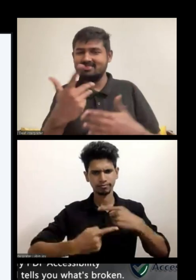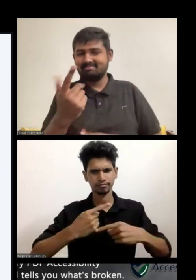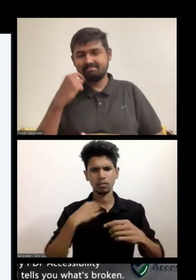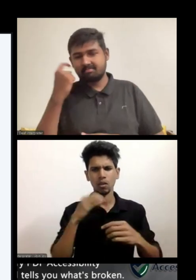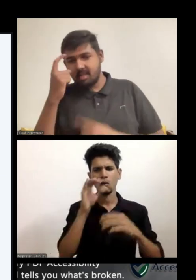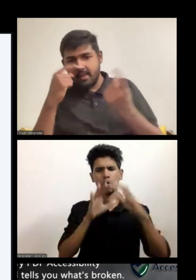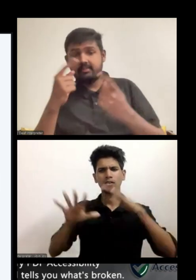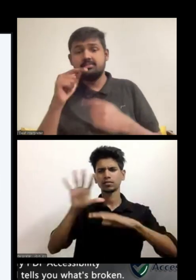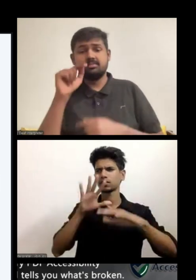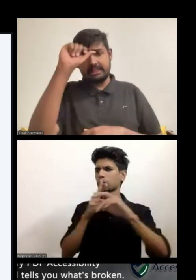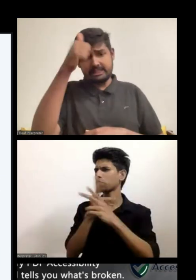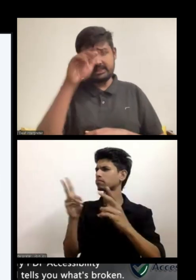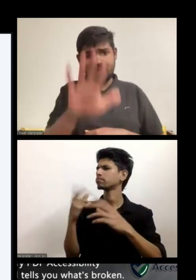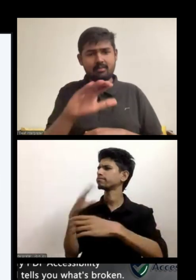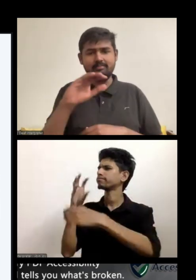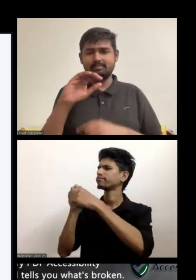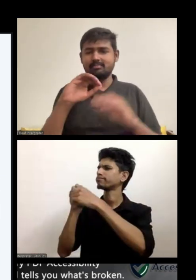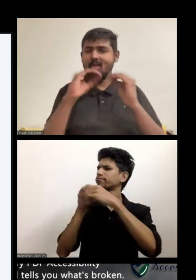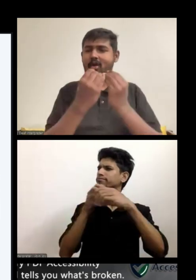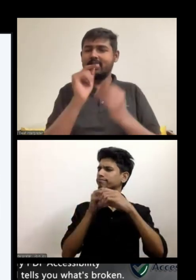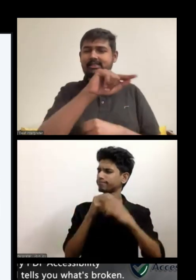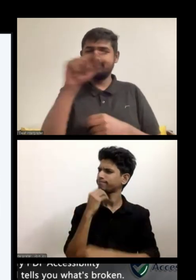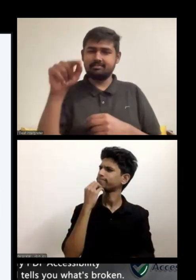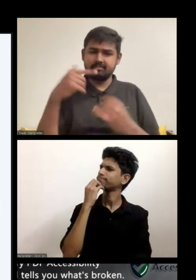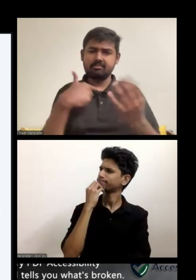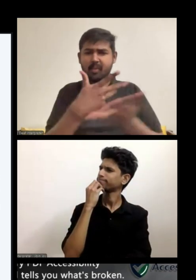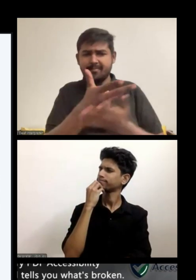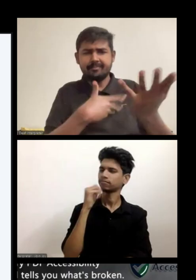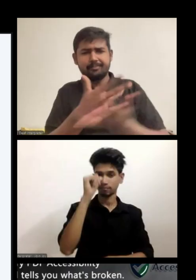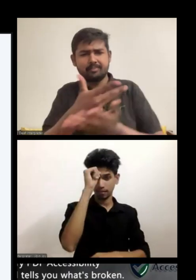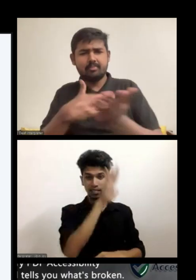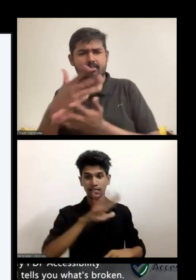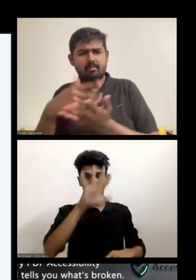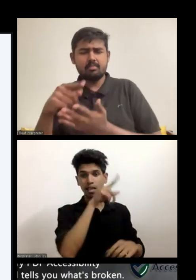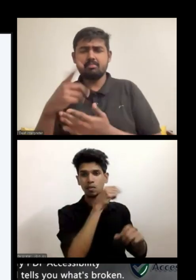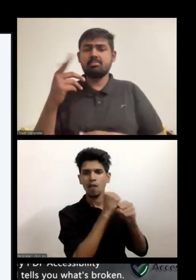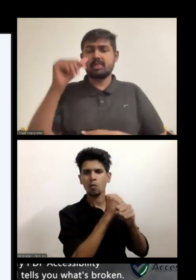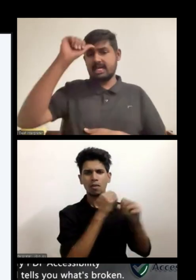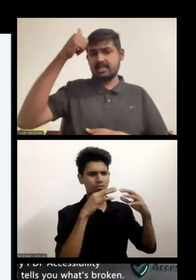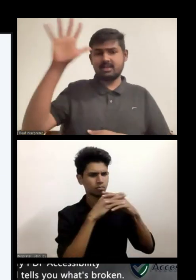So when we talk about the Indian government websites, there are several digital documents are